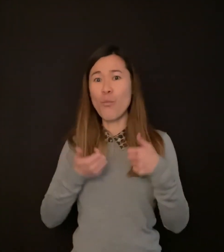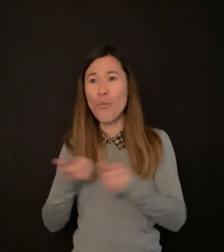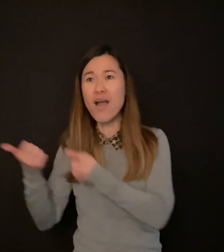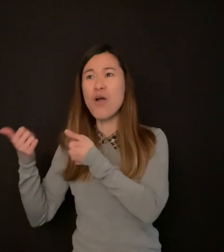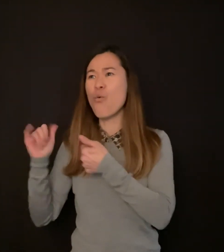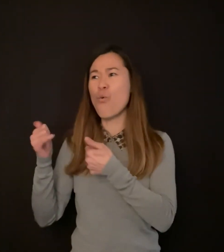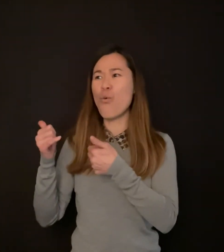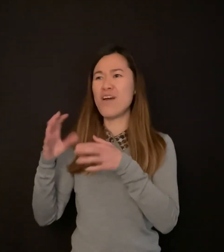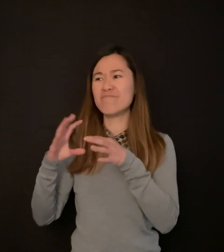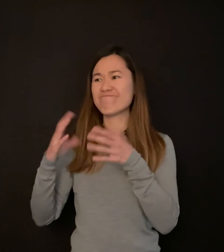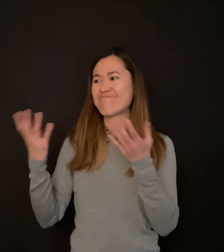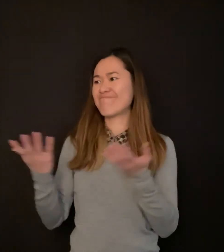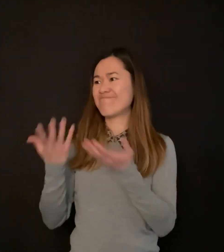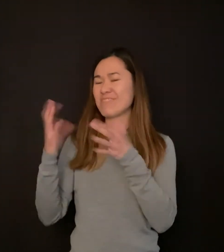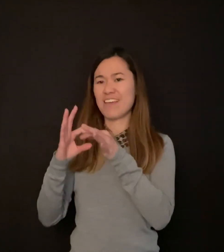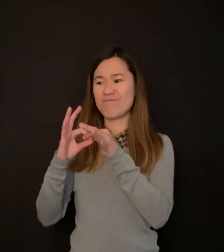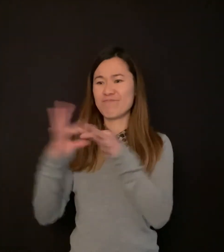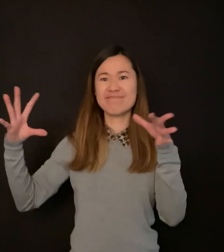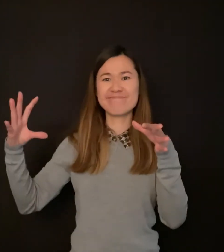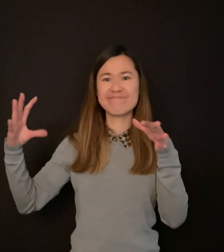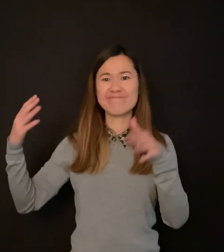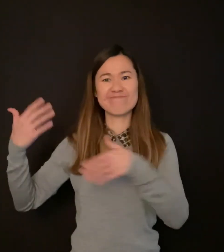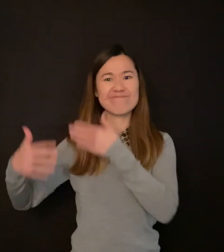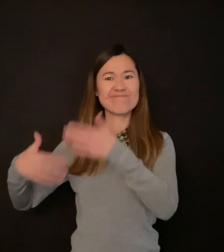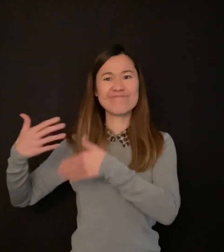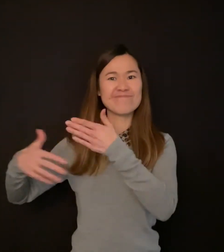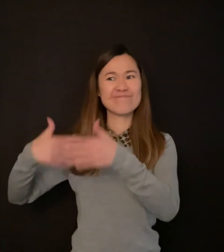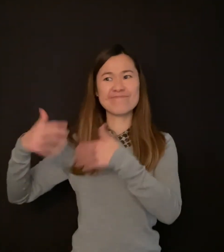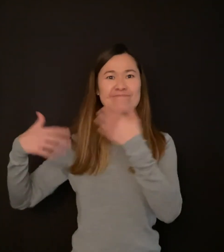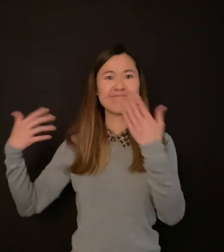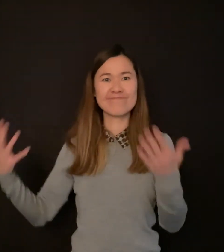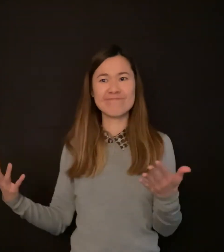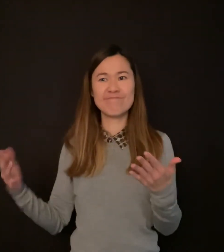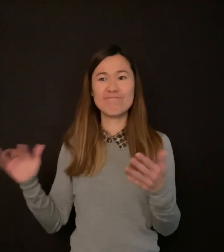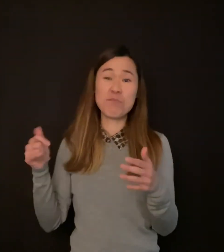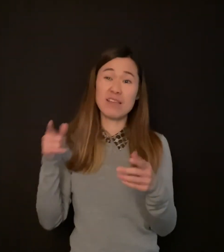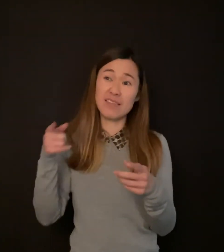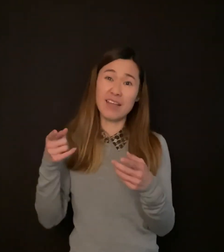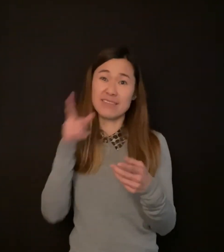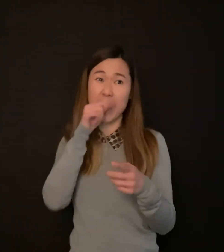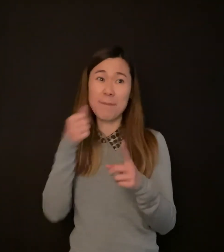But not everyone is the same, some work, and some are not successful.